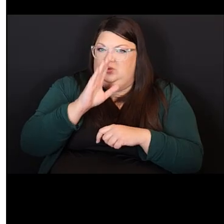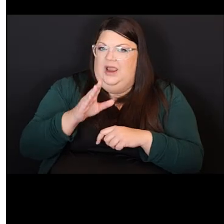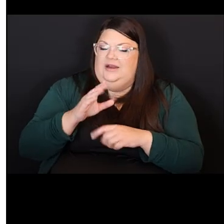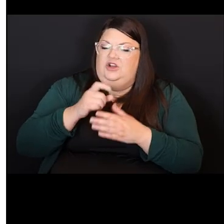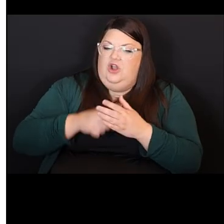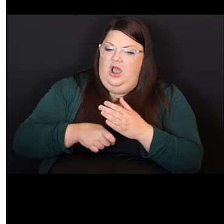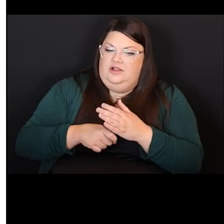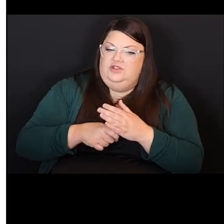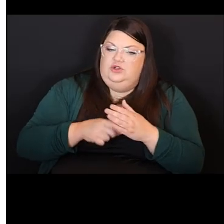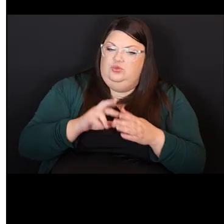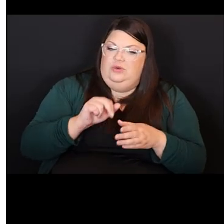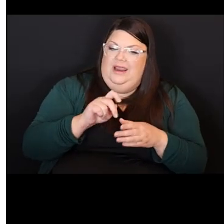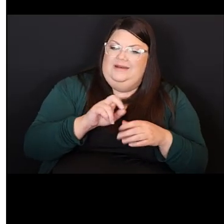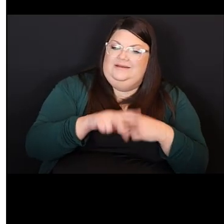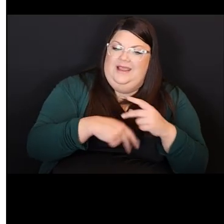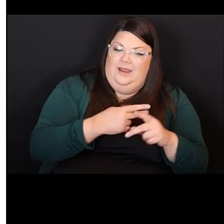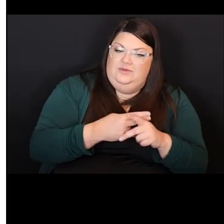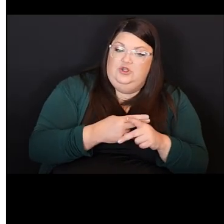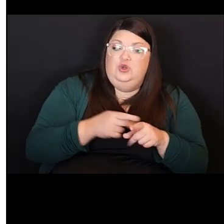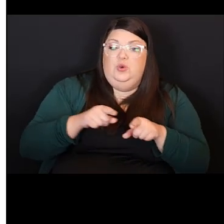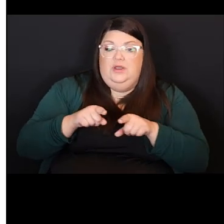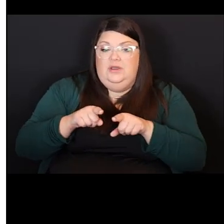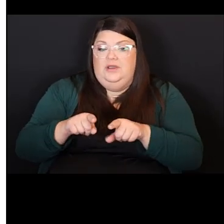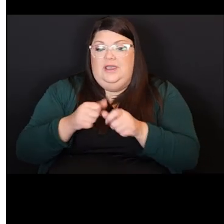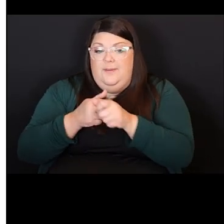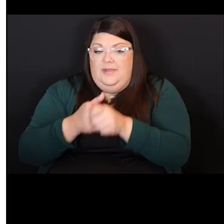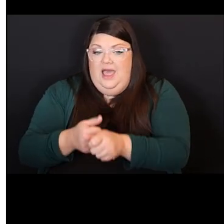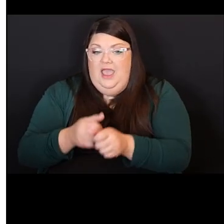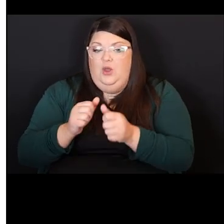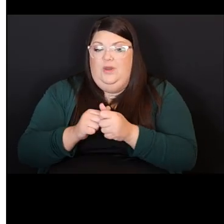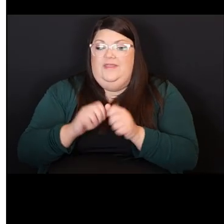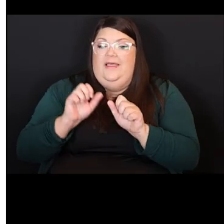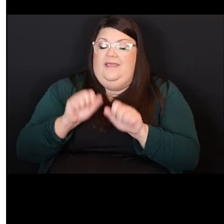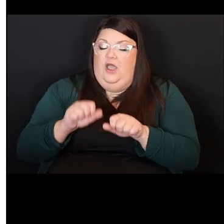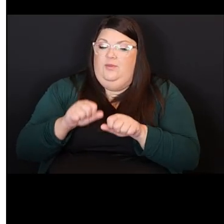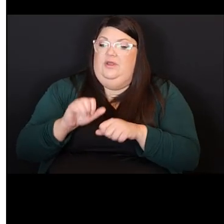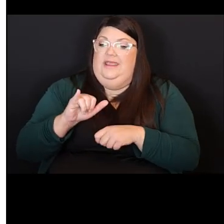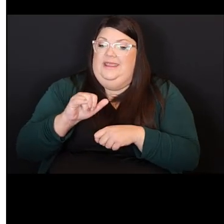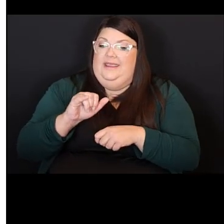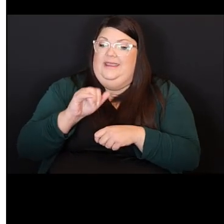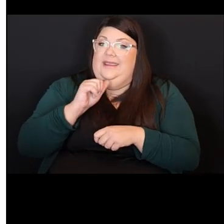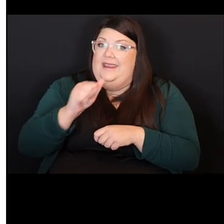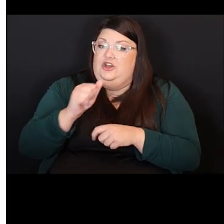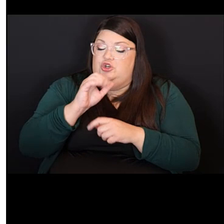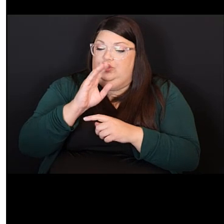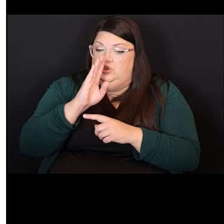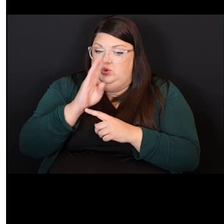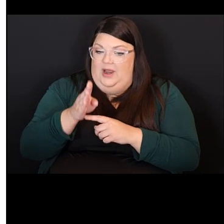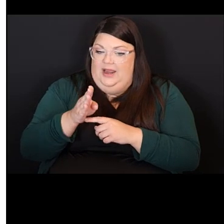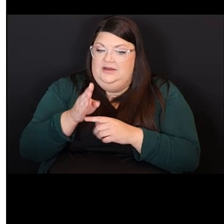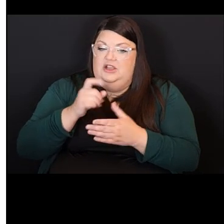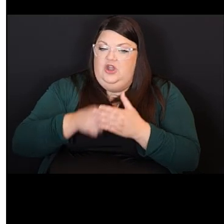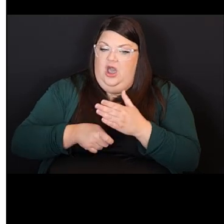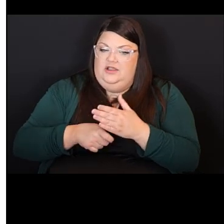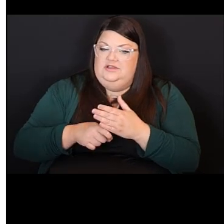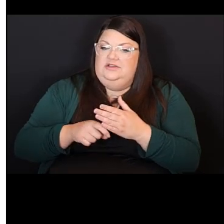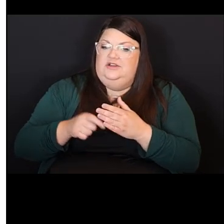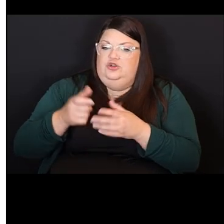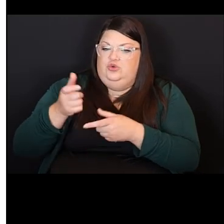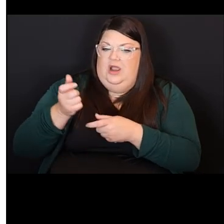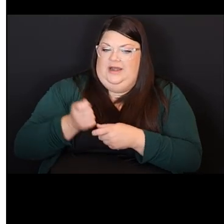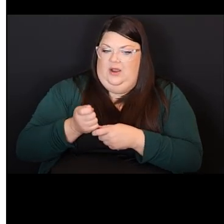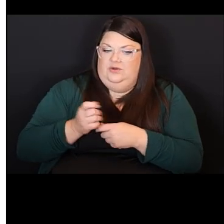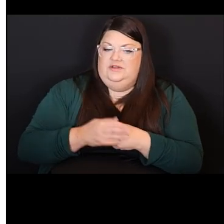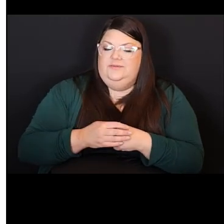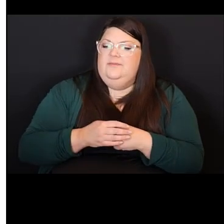comply with allowable indirect cost draw downs. On the slide is a triangle showing the hierarchy.